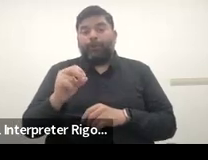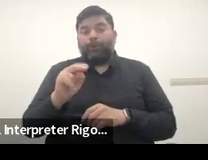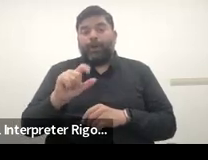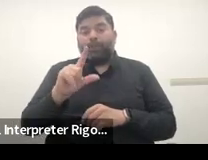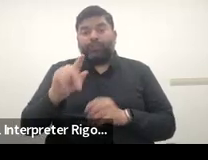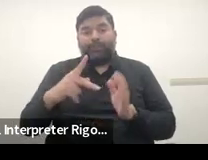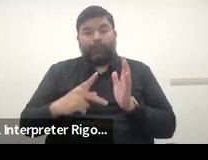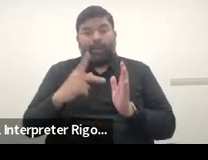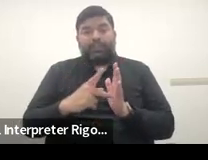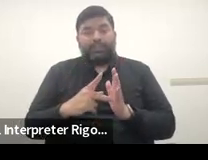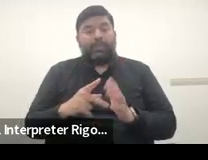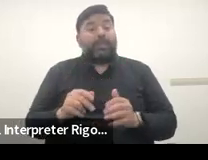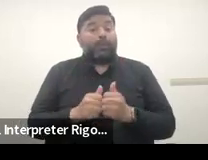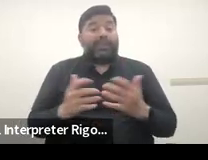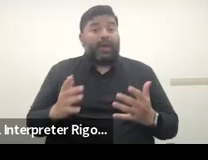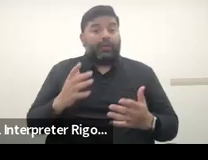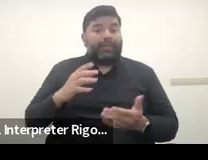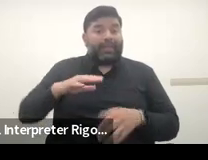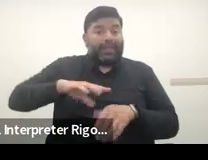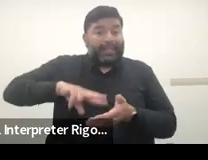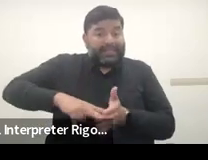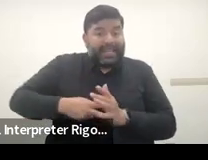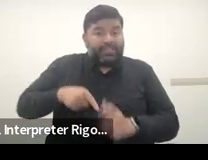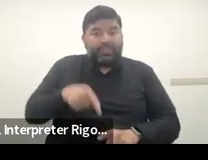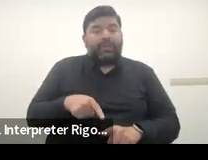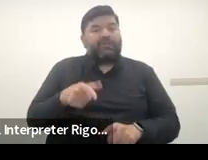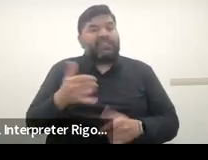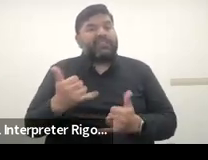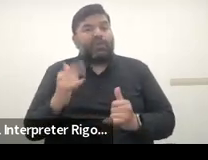end up looking like phonemes. I'm going to quickly go through YouTube-ASL because we're running low on